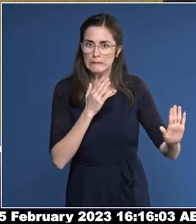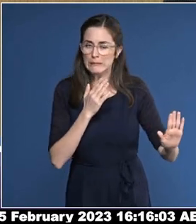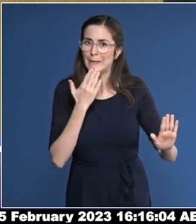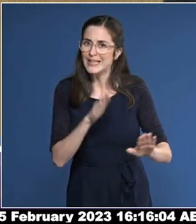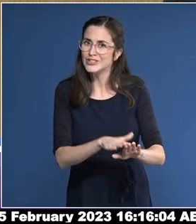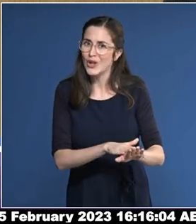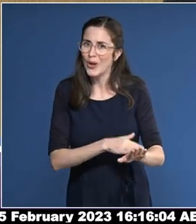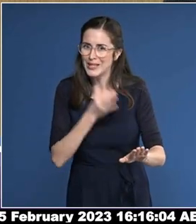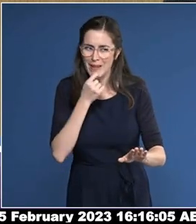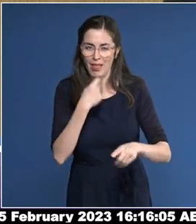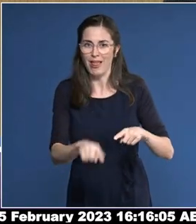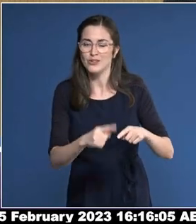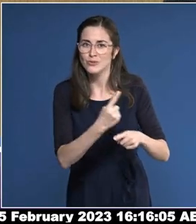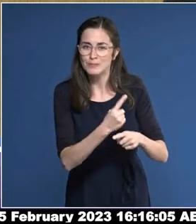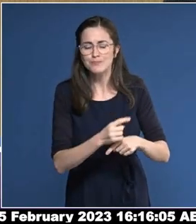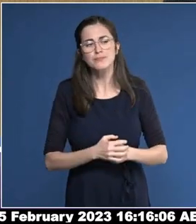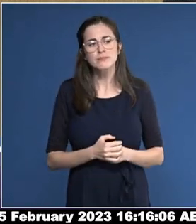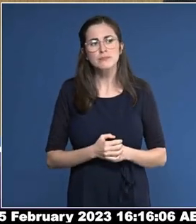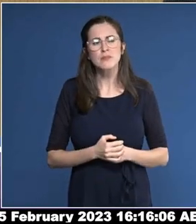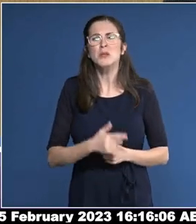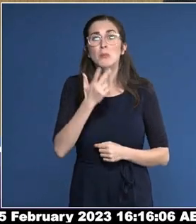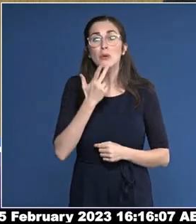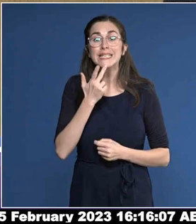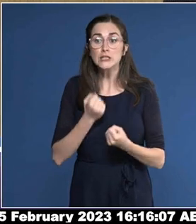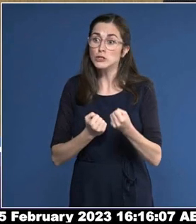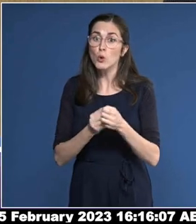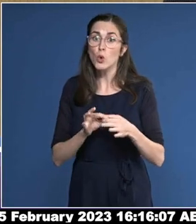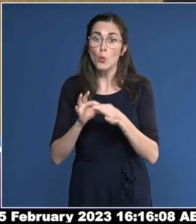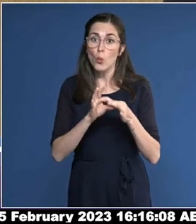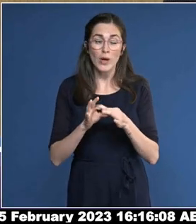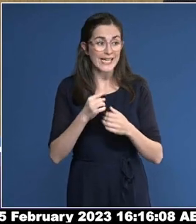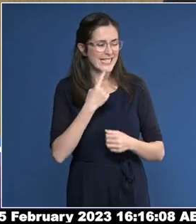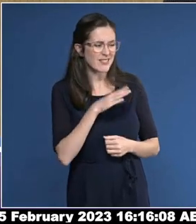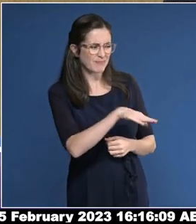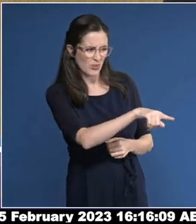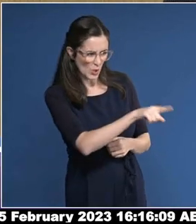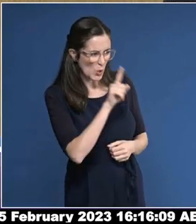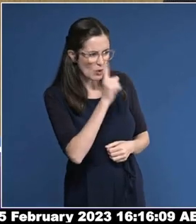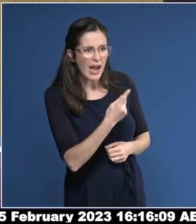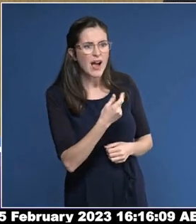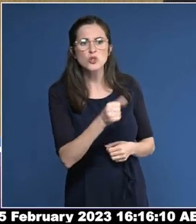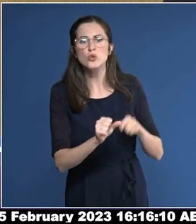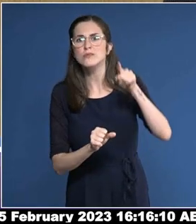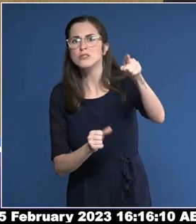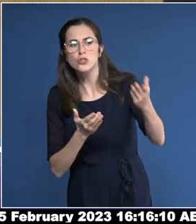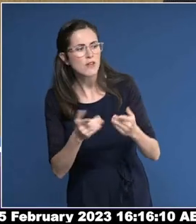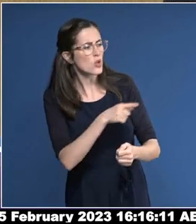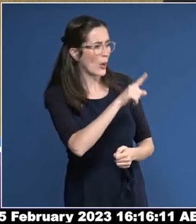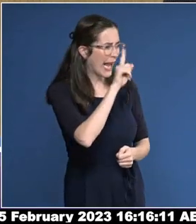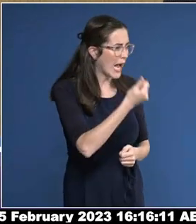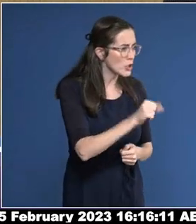Why can't I as a participant have a service the way that I would like, when you